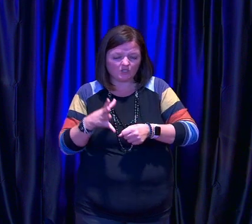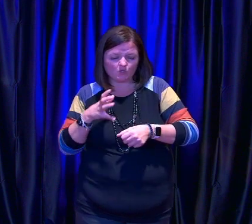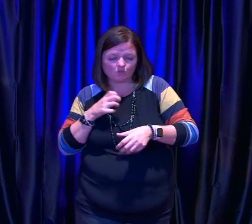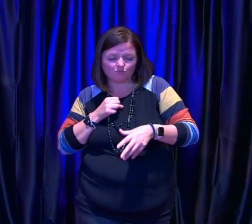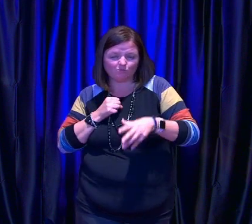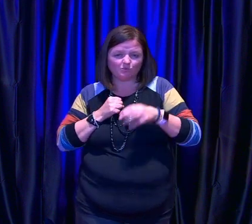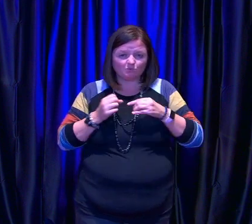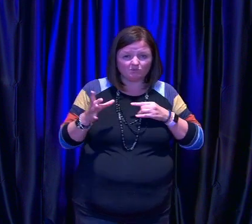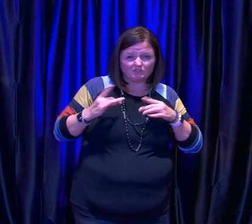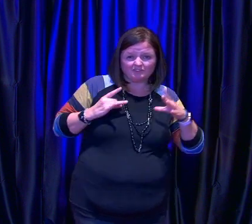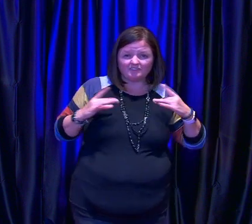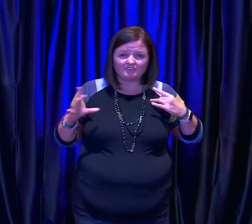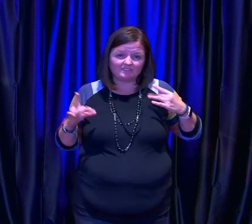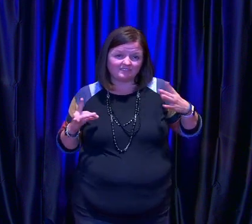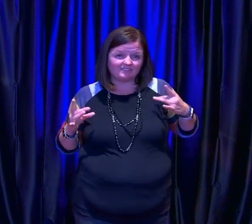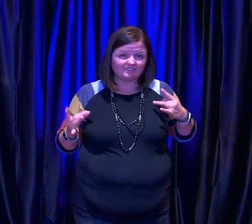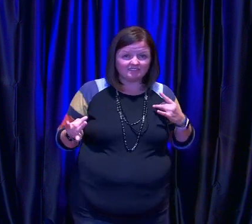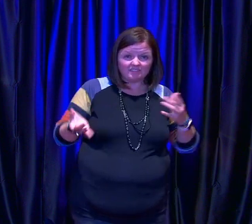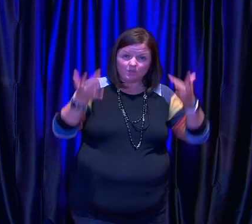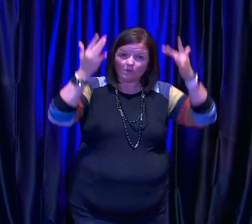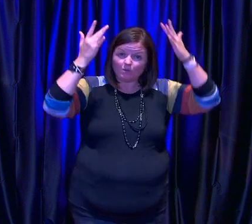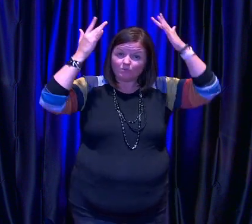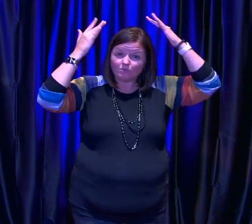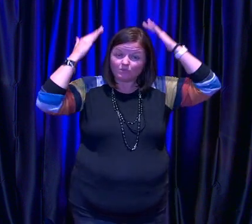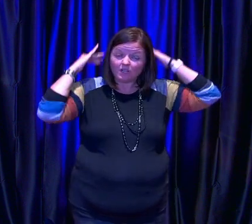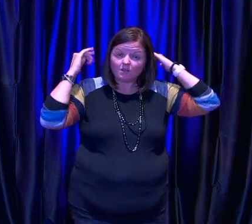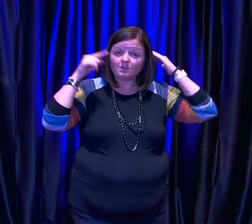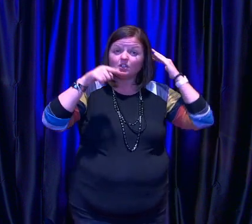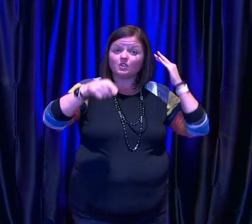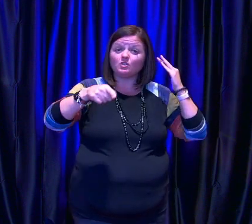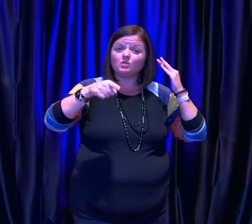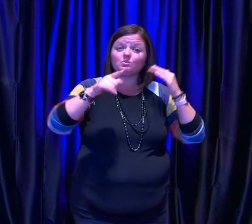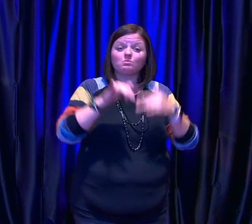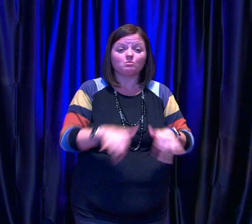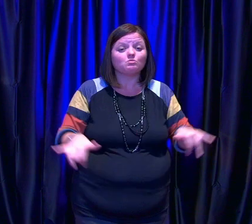world harried running here and there you've just regularly got to have this